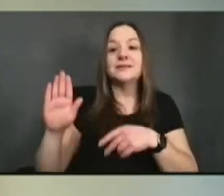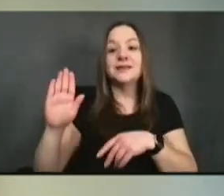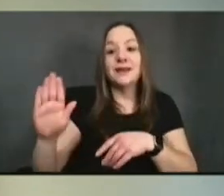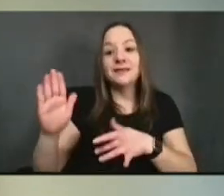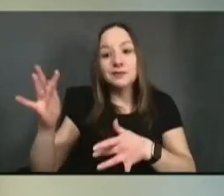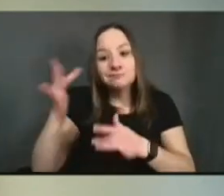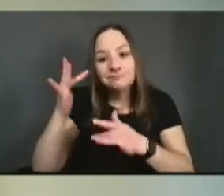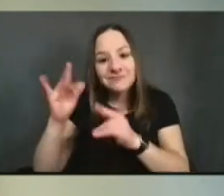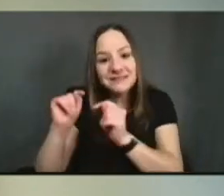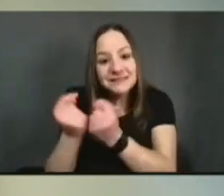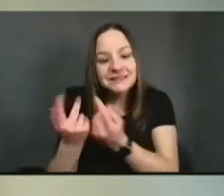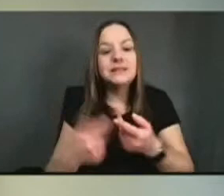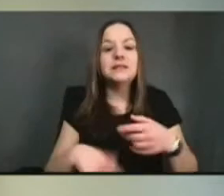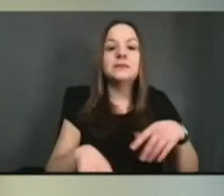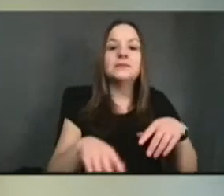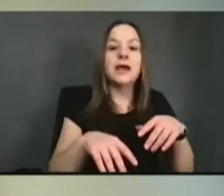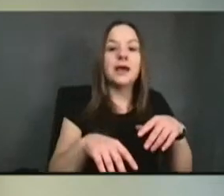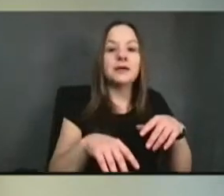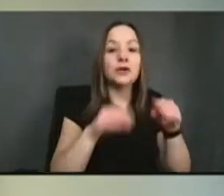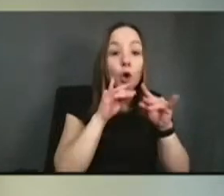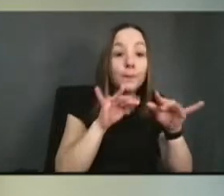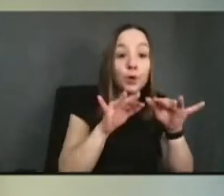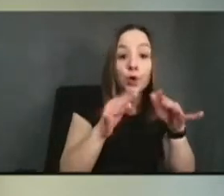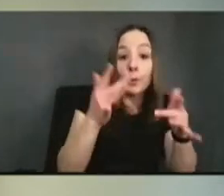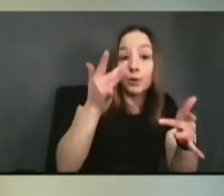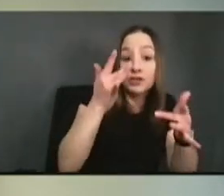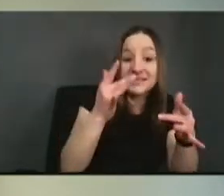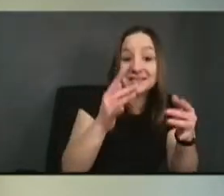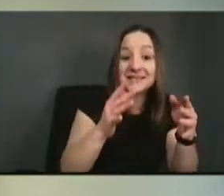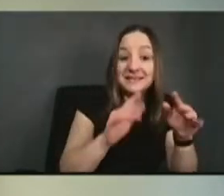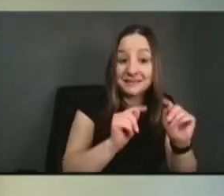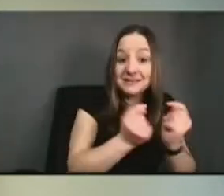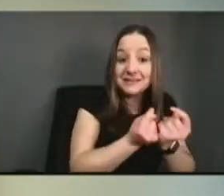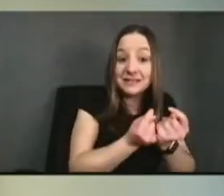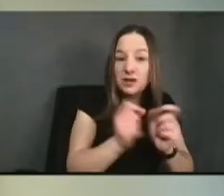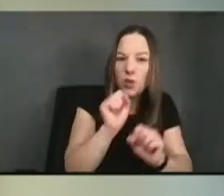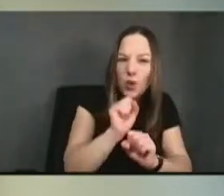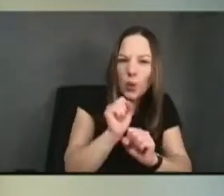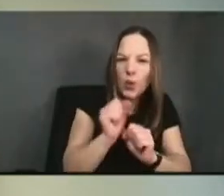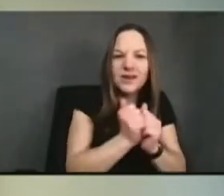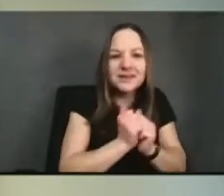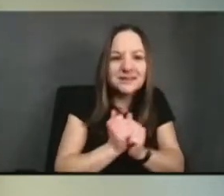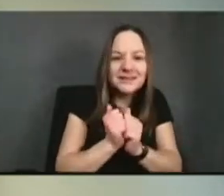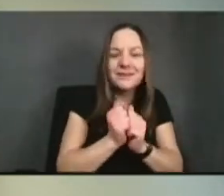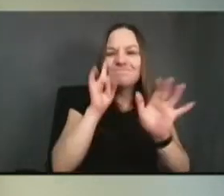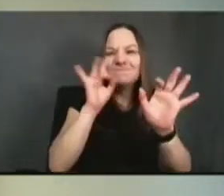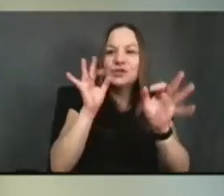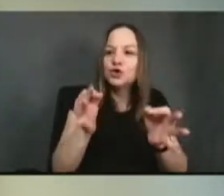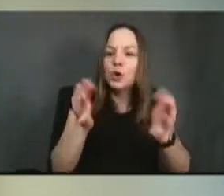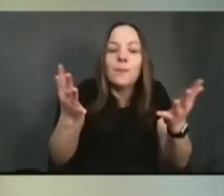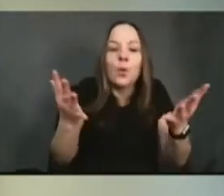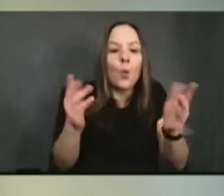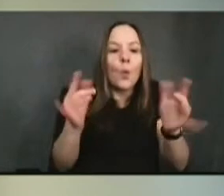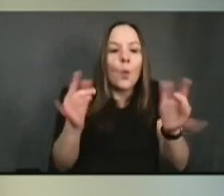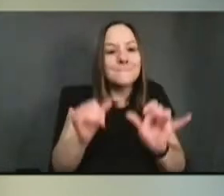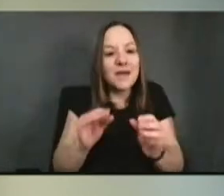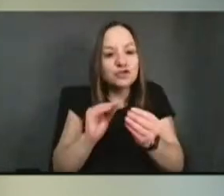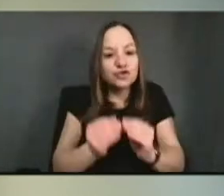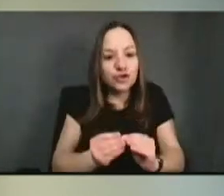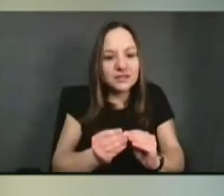They're epidemiologist. We work with our epidemiologist we work with are communicable disease